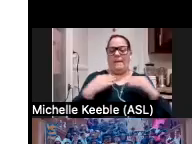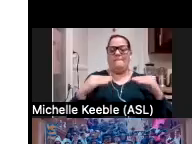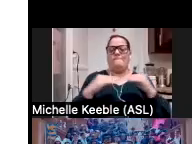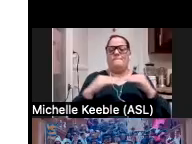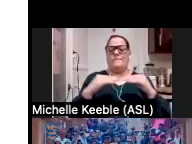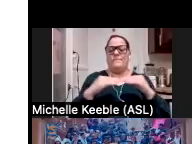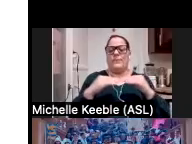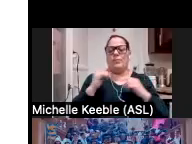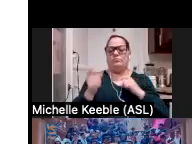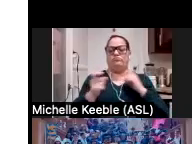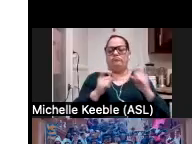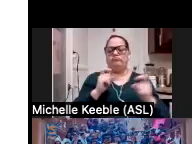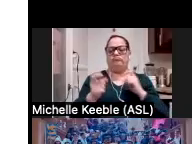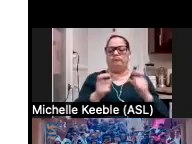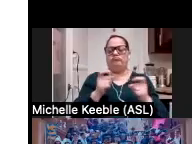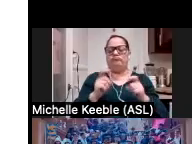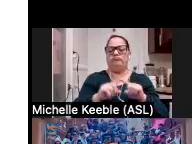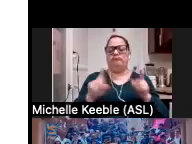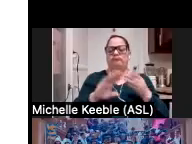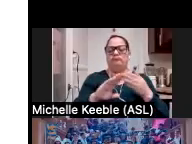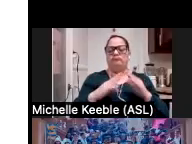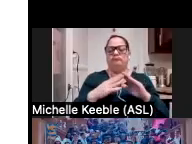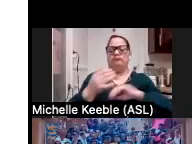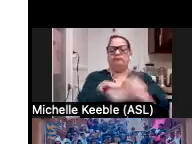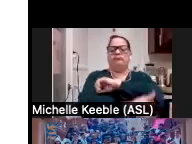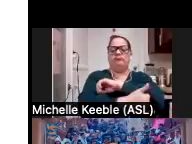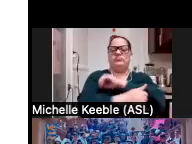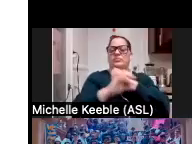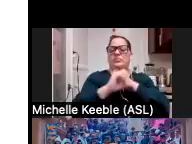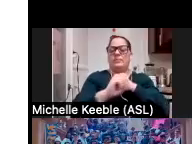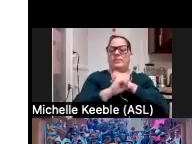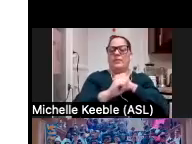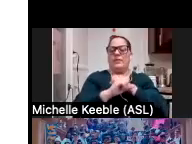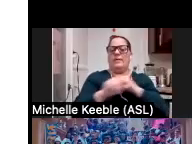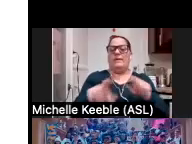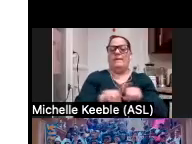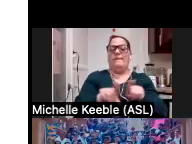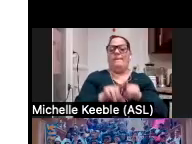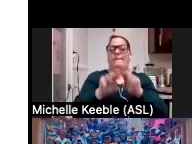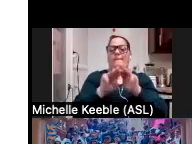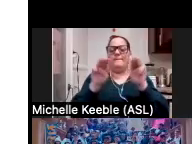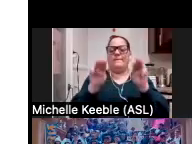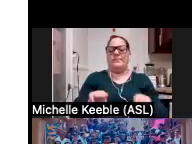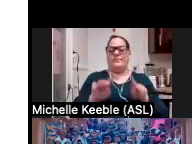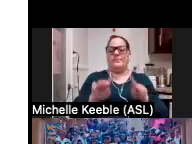from Nassau County um, for marketing as well. But where the museum actually started was in Buffalo